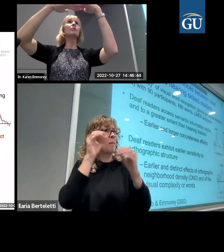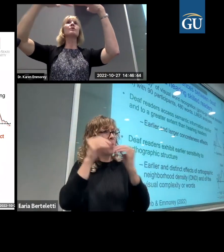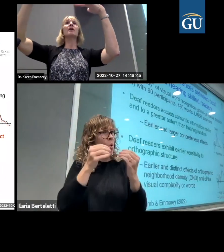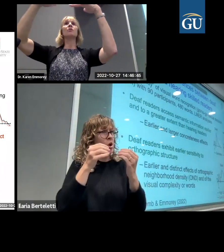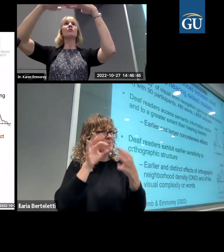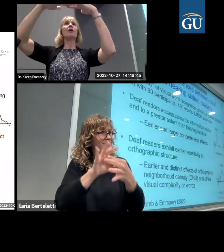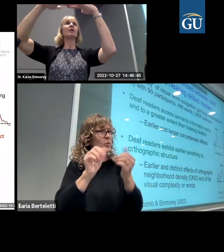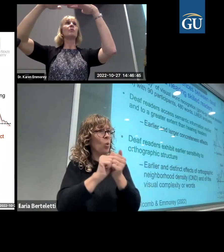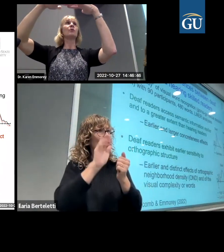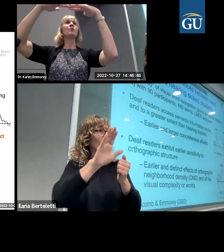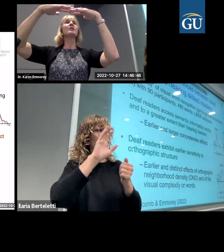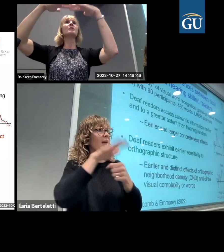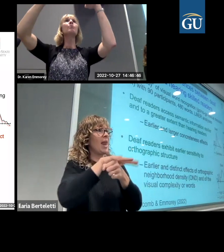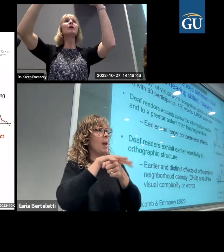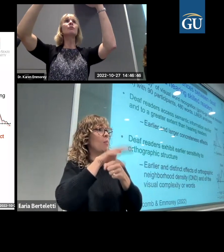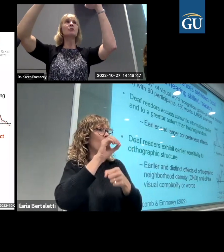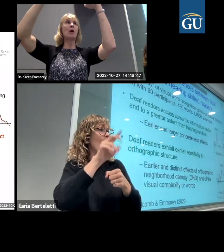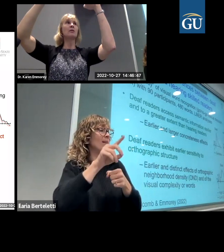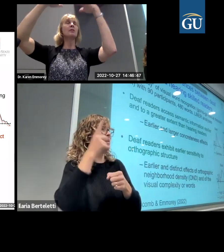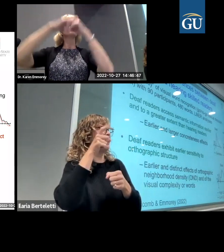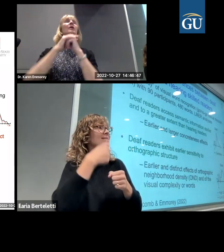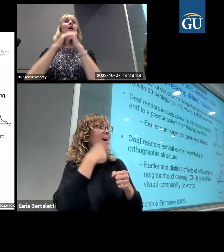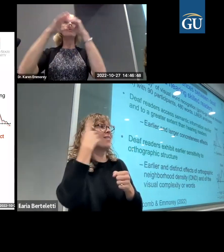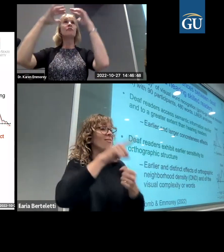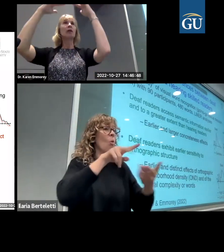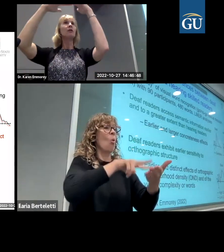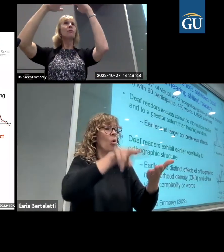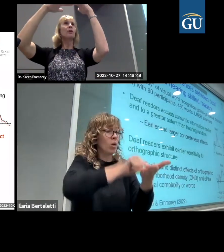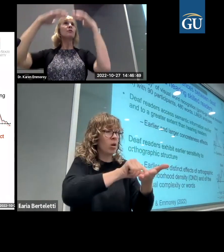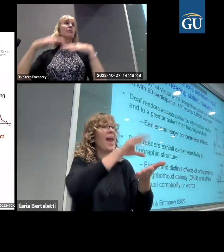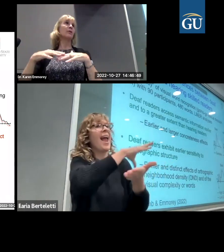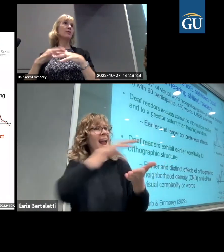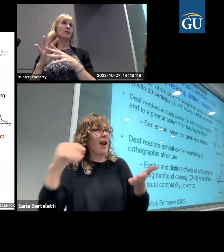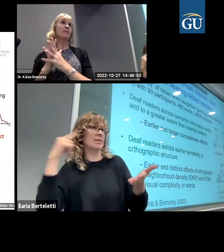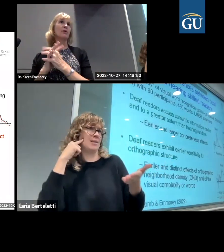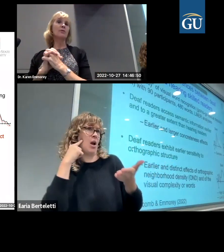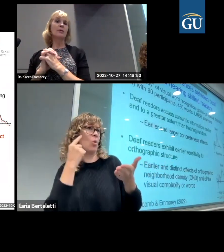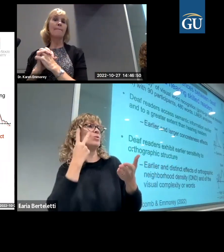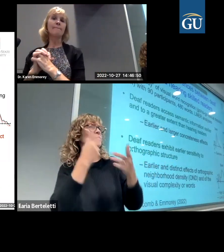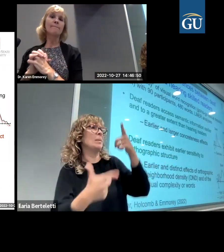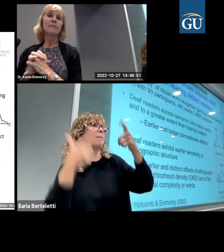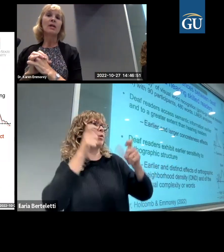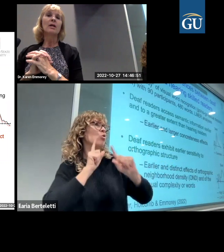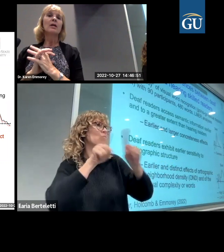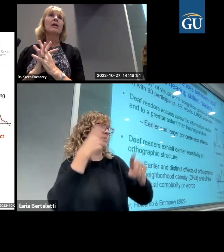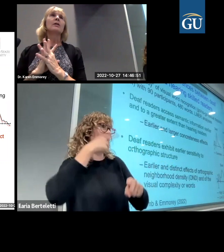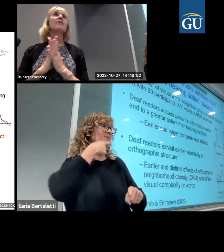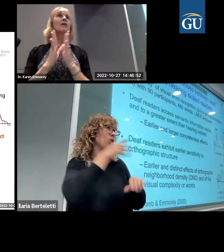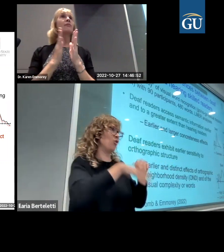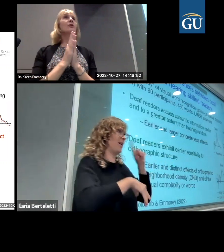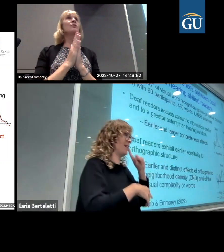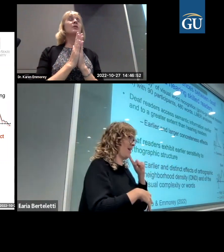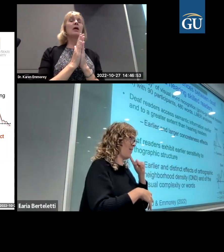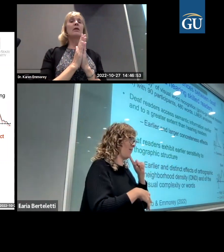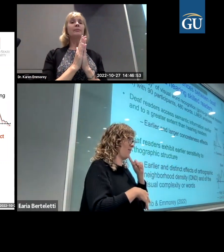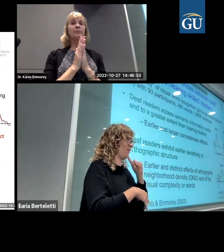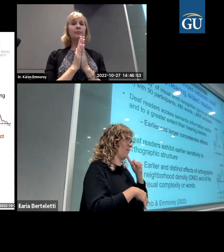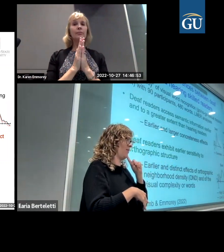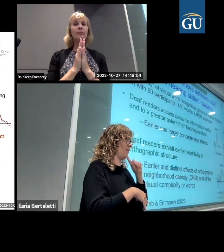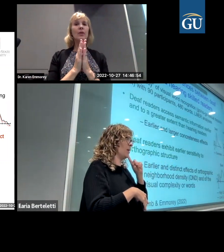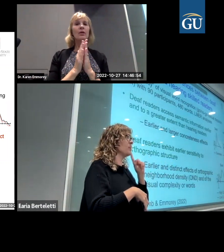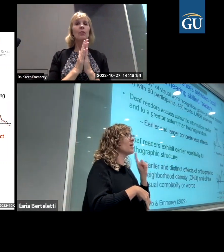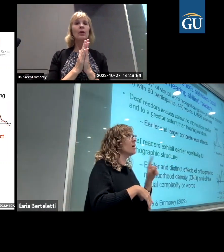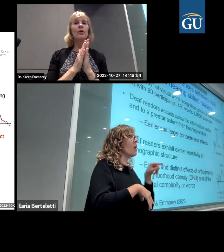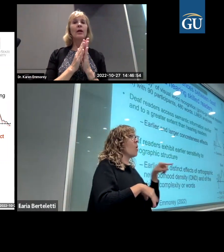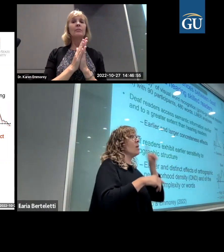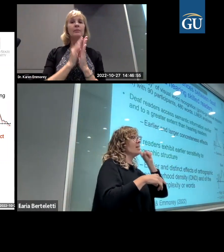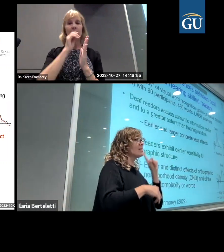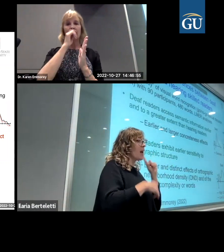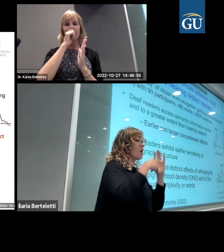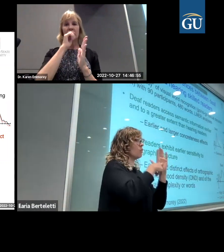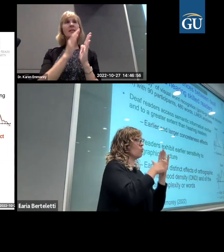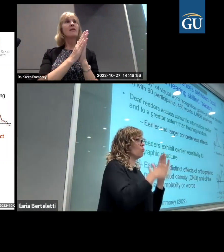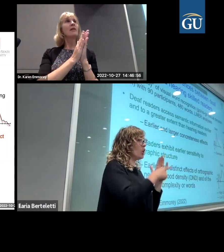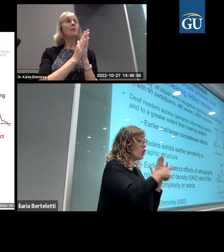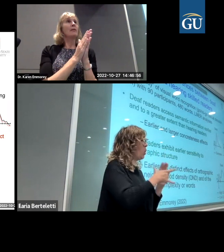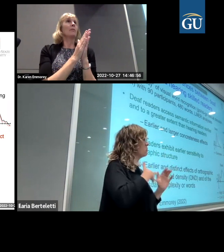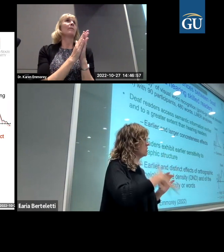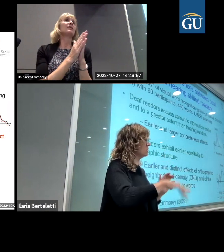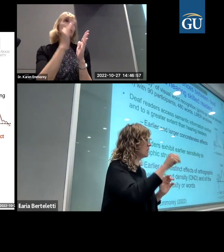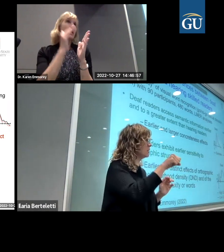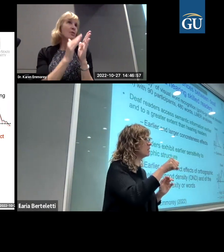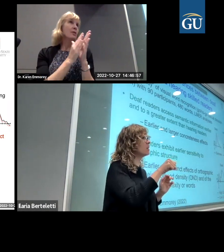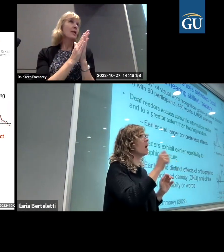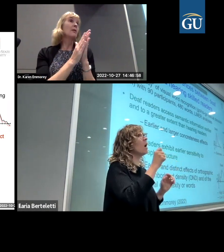we're um sensitive and but but to a lesser extent. But that sensitivity occurred earlier. So you started seeing effects of orthographic neighborhood density at about one hundred and fifty milliseconds, or it was later for the the hearing leaders.